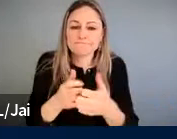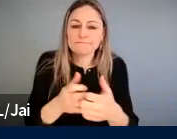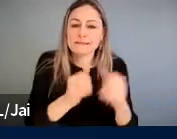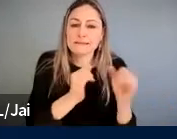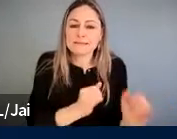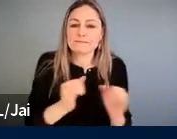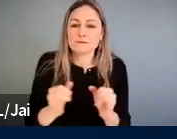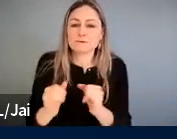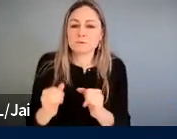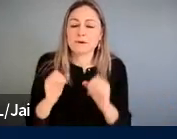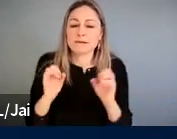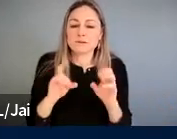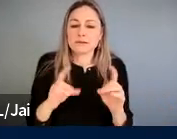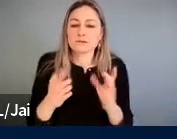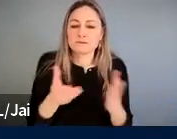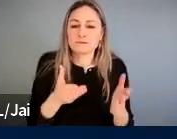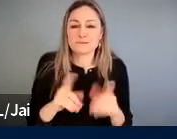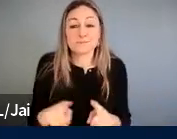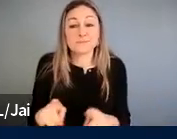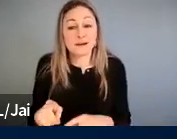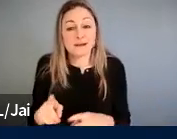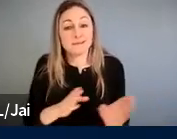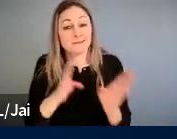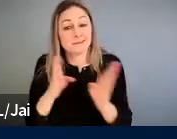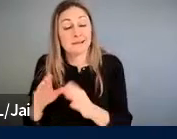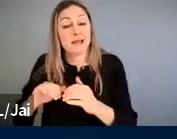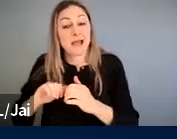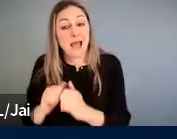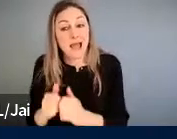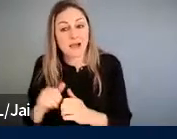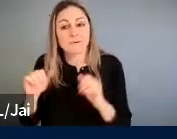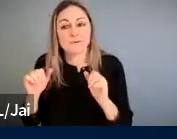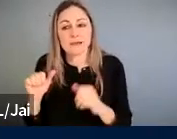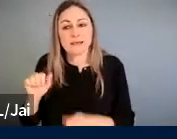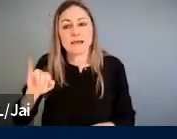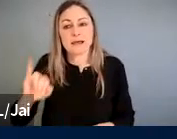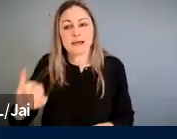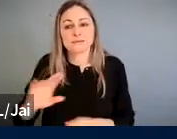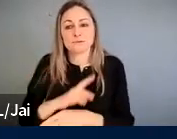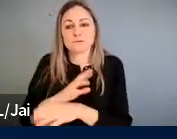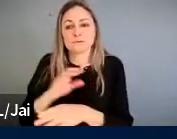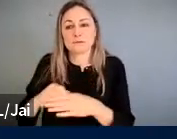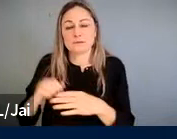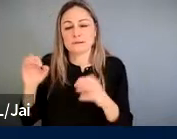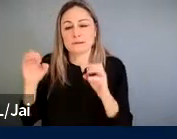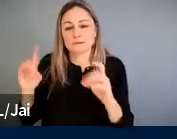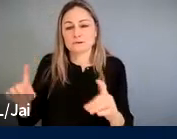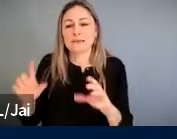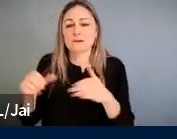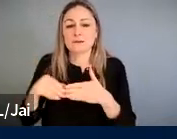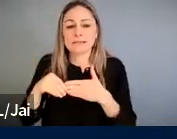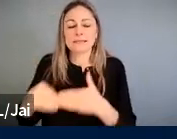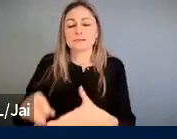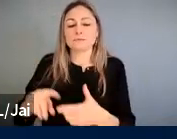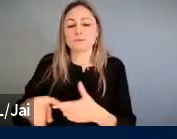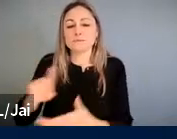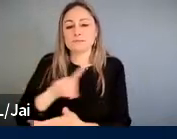time, how AI is used in education may also lead to discrimination of students with disabilities and